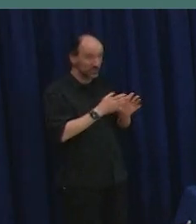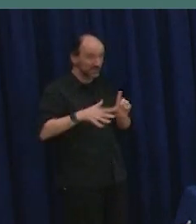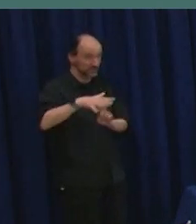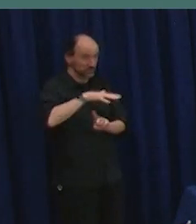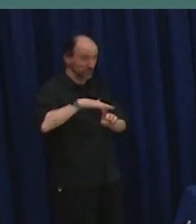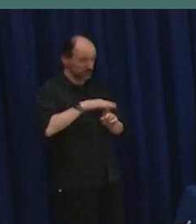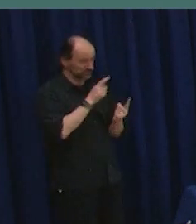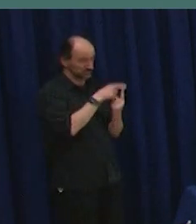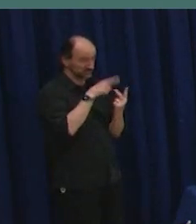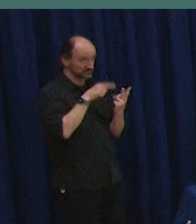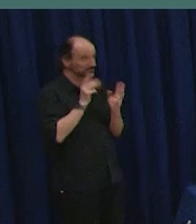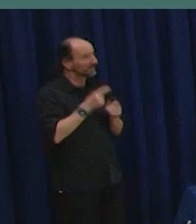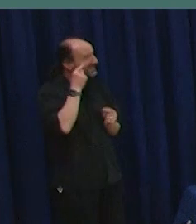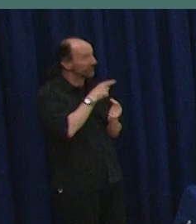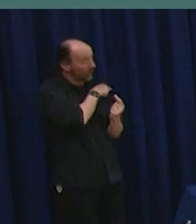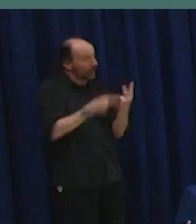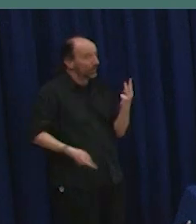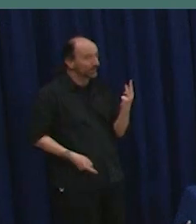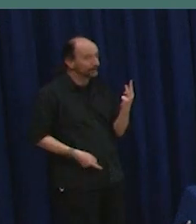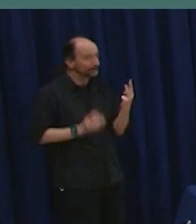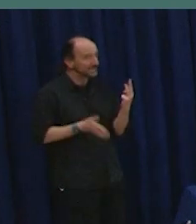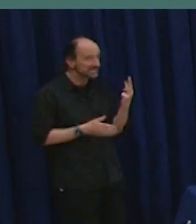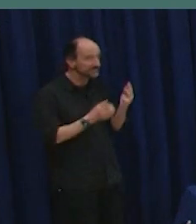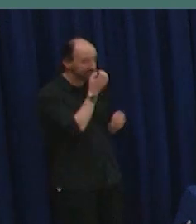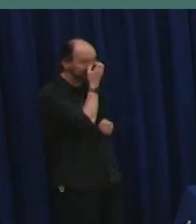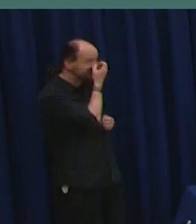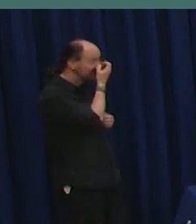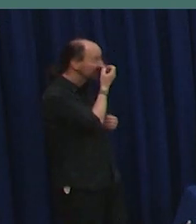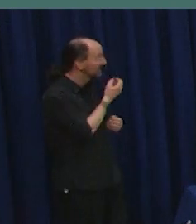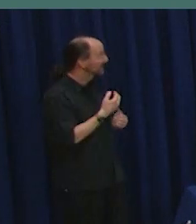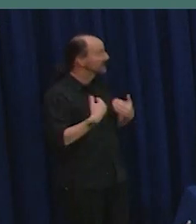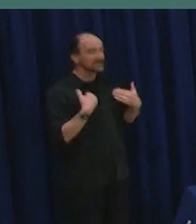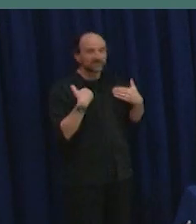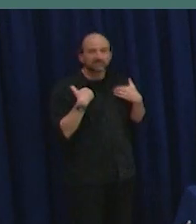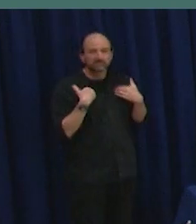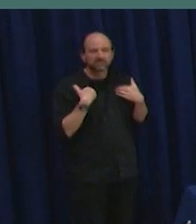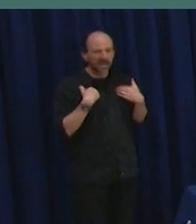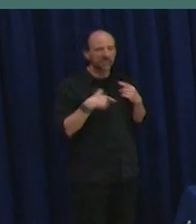somebody. I'm not going straight for medication because I'm a social psychiatrist, often the